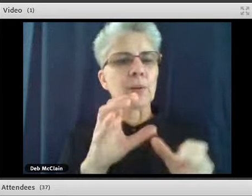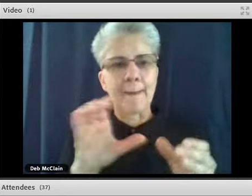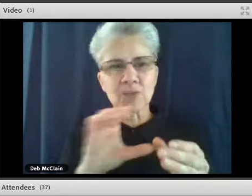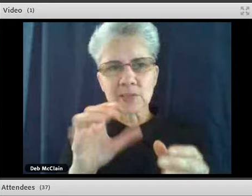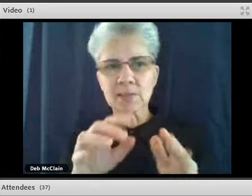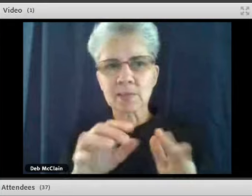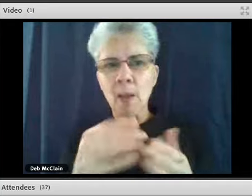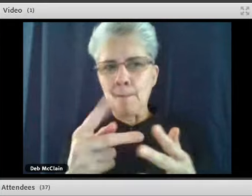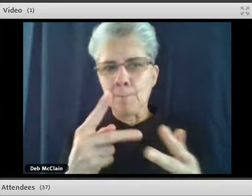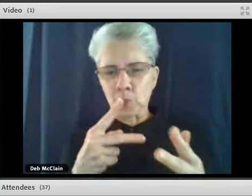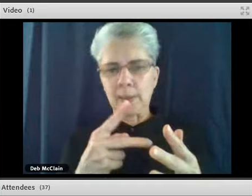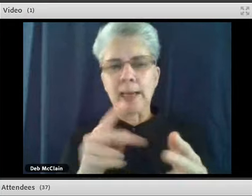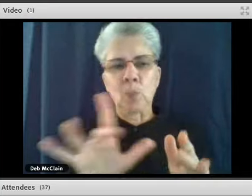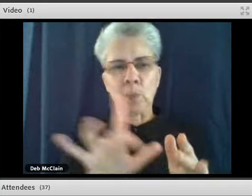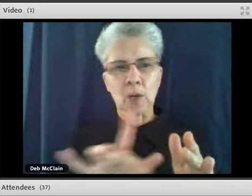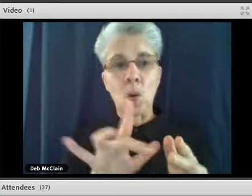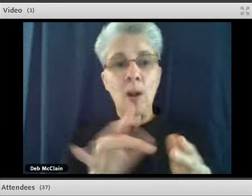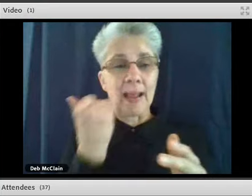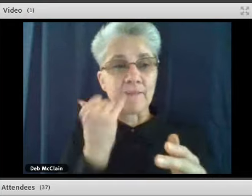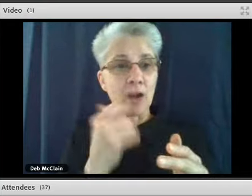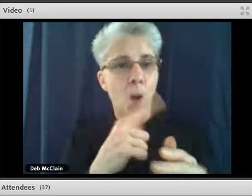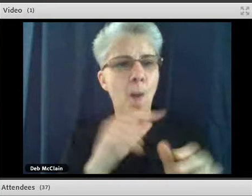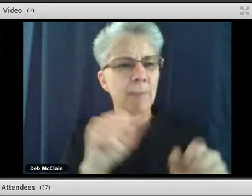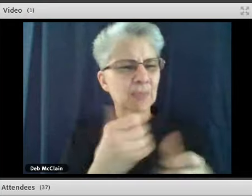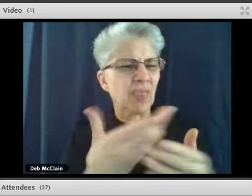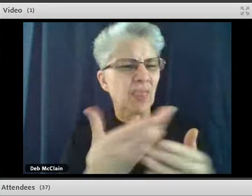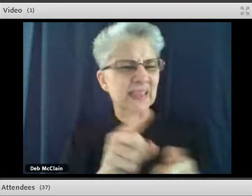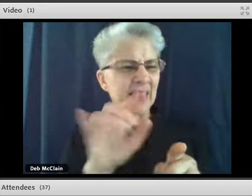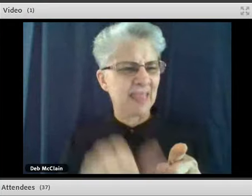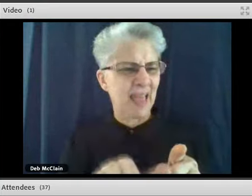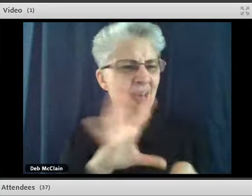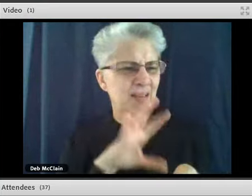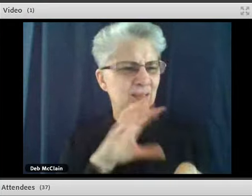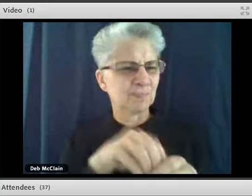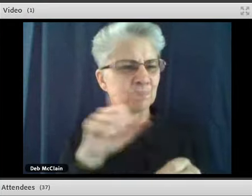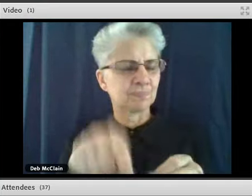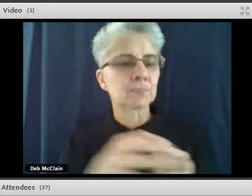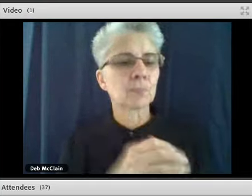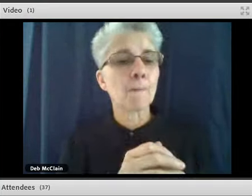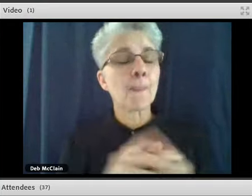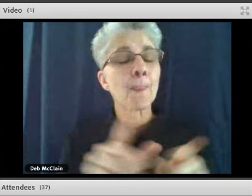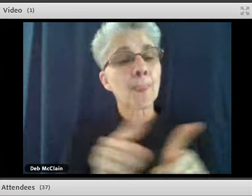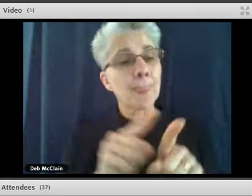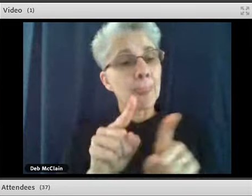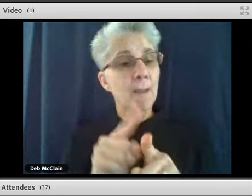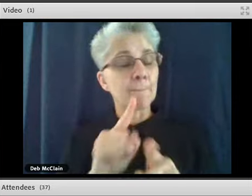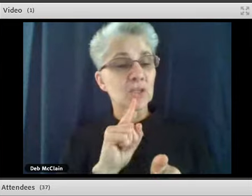So you want to make sure you have your captions pre-recorded if at all possible, different things like that.